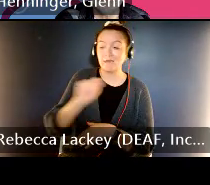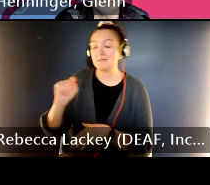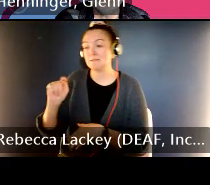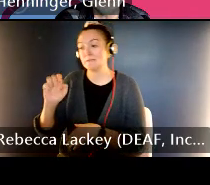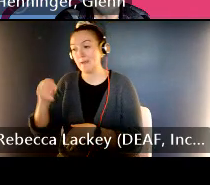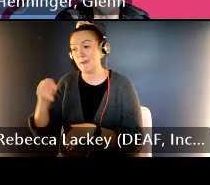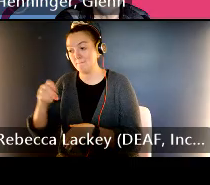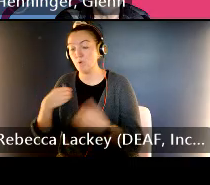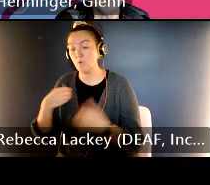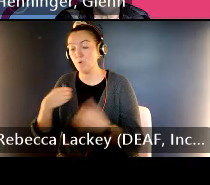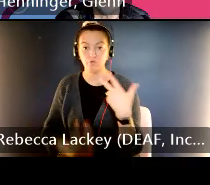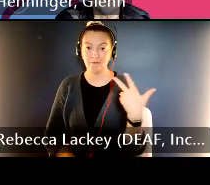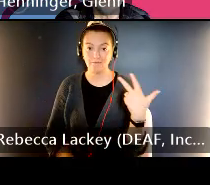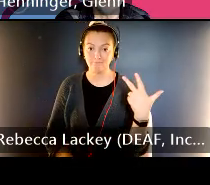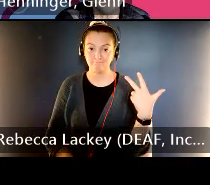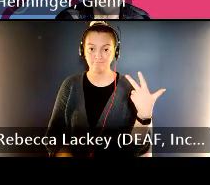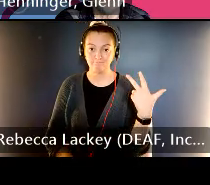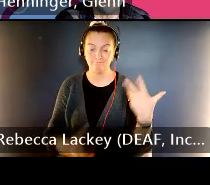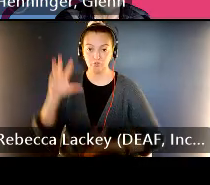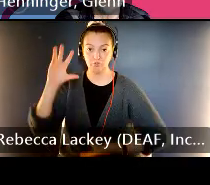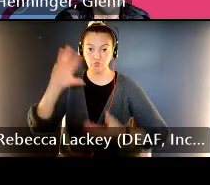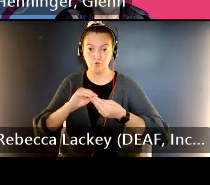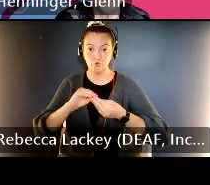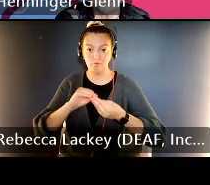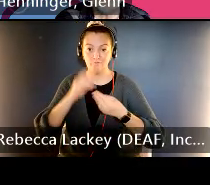we're going to have three speed humps.